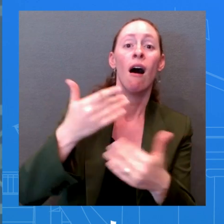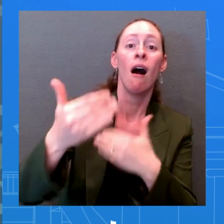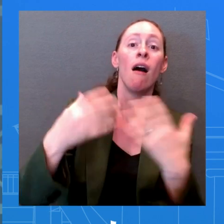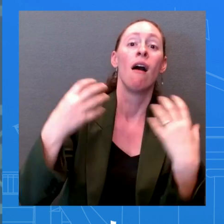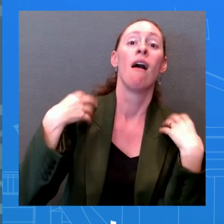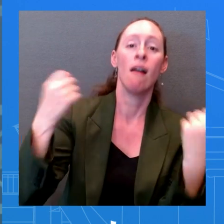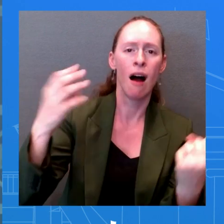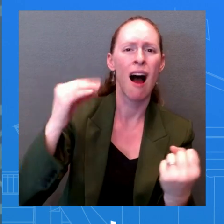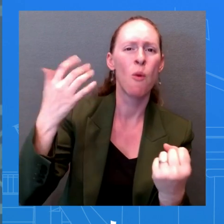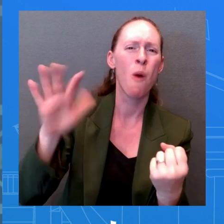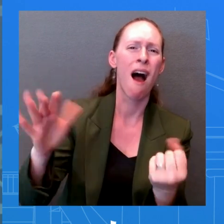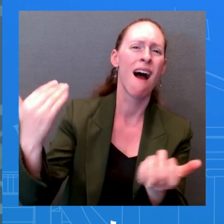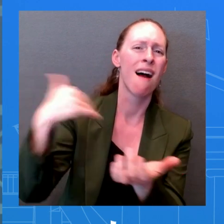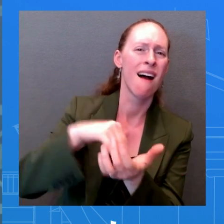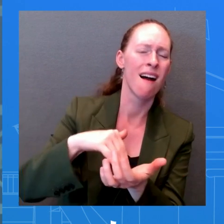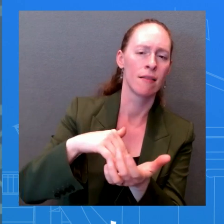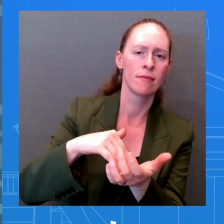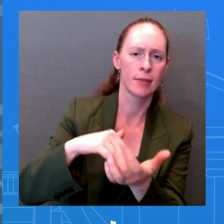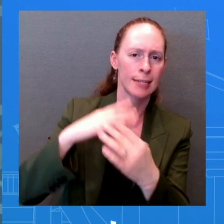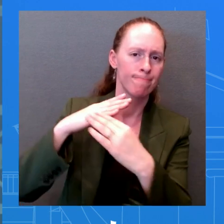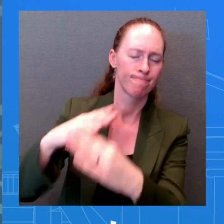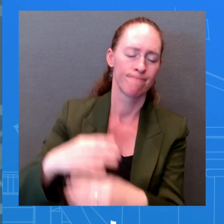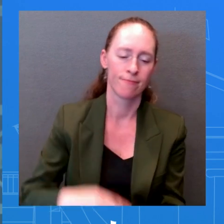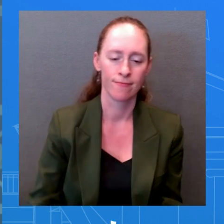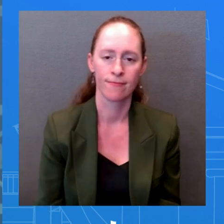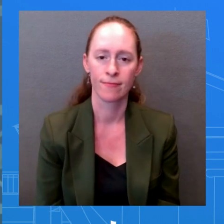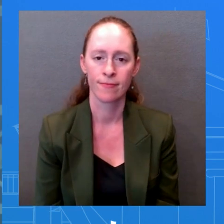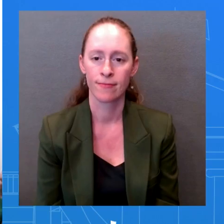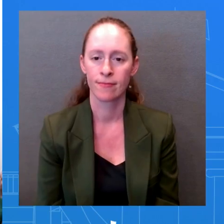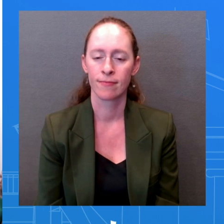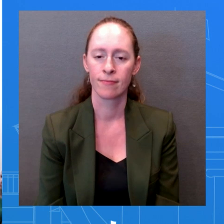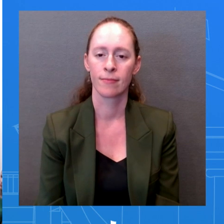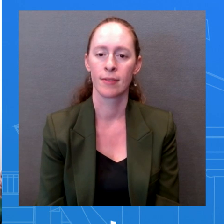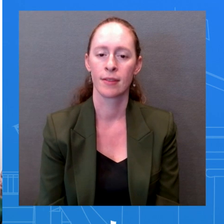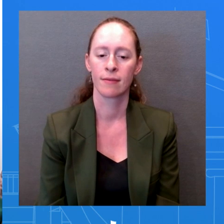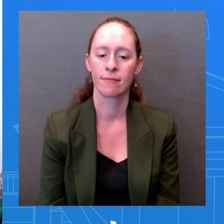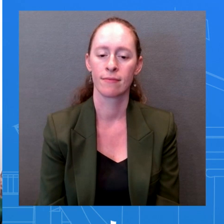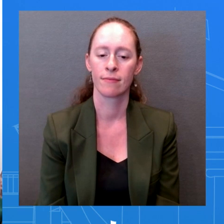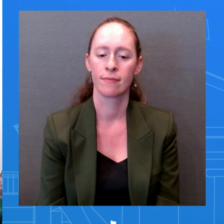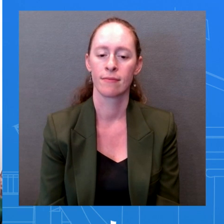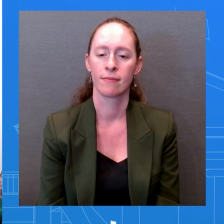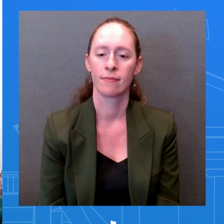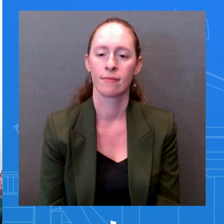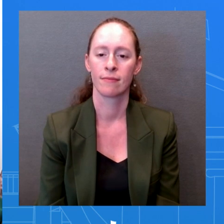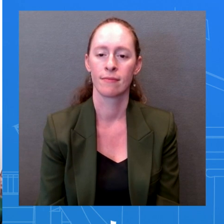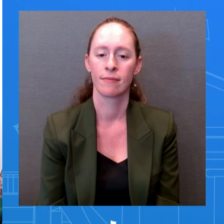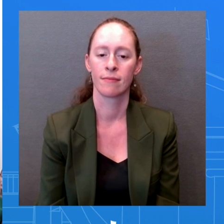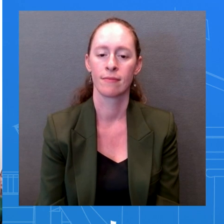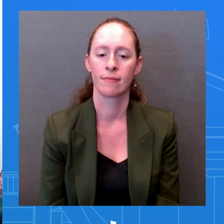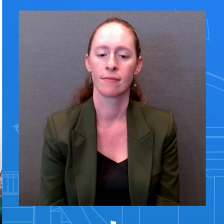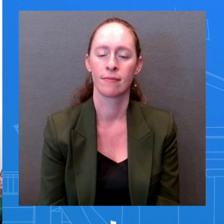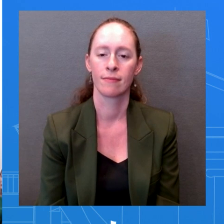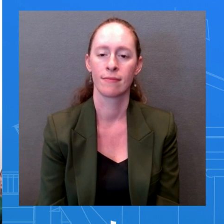What teeth are we expecting from the summit today -- things that are punishable, things that are not just policy